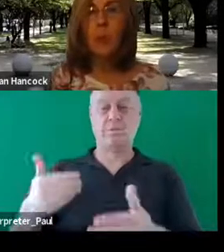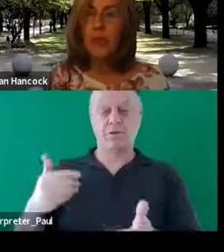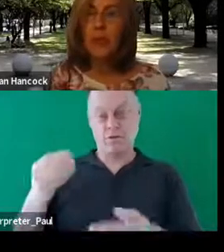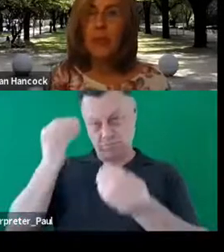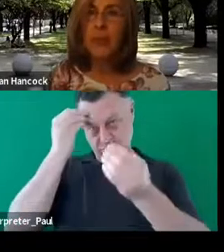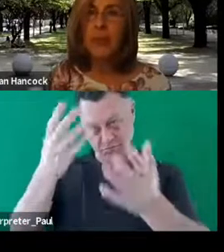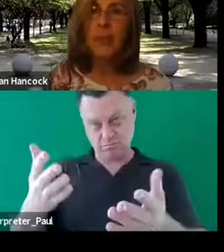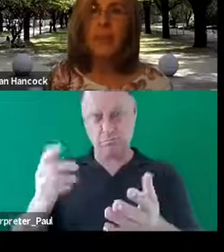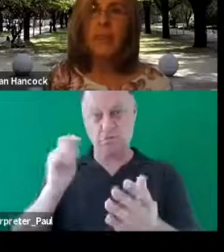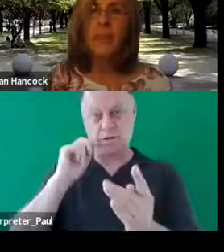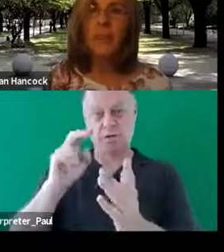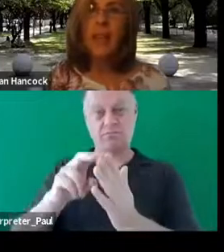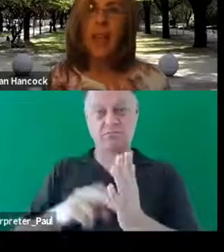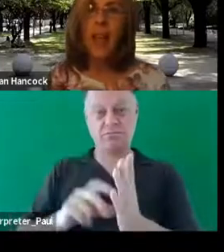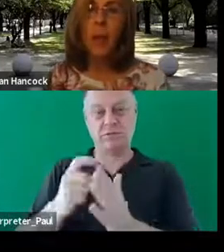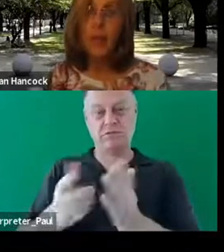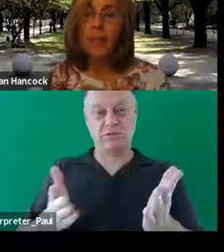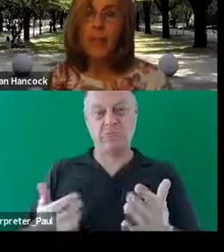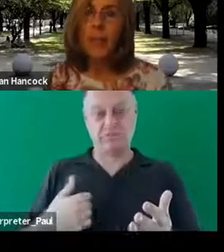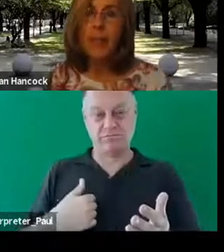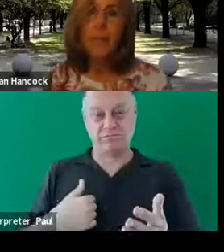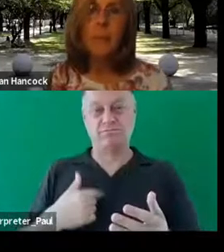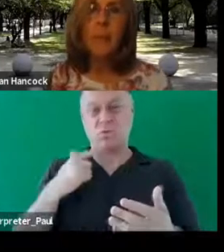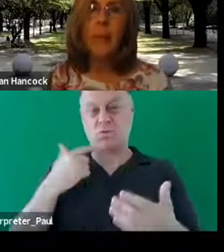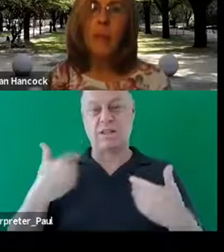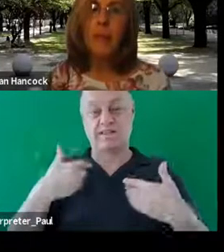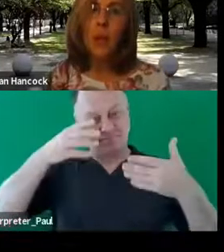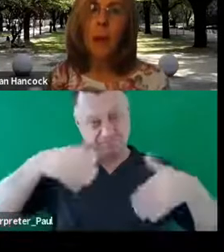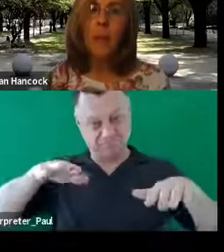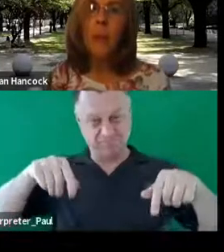registering with disability services and would be living in residence, but at the time we had